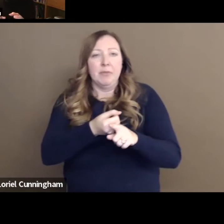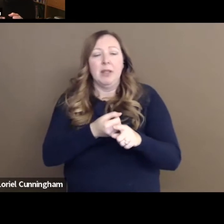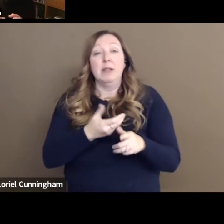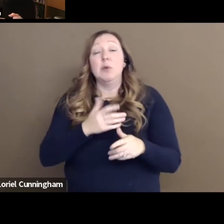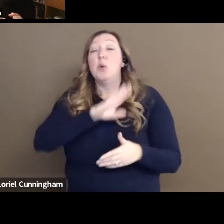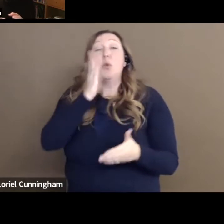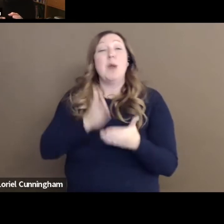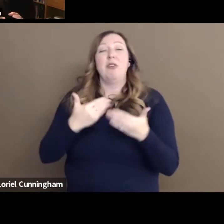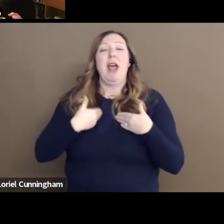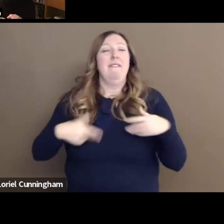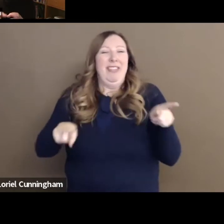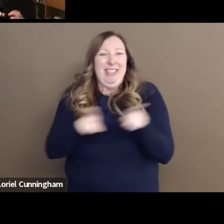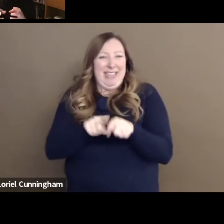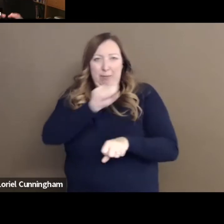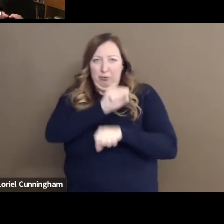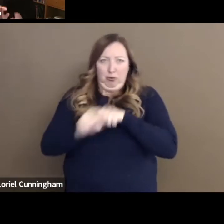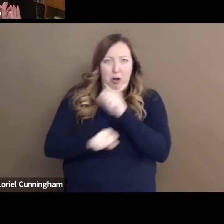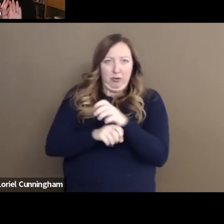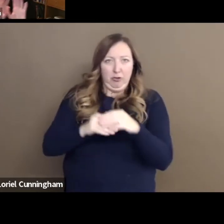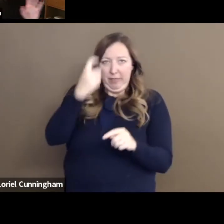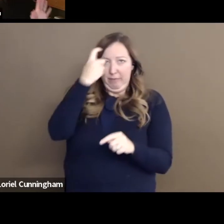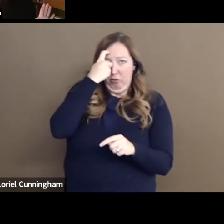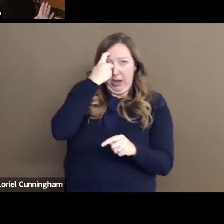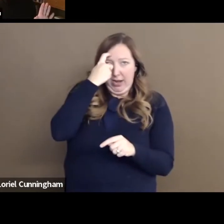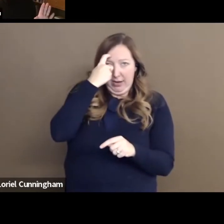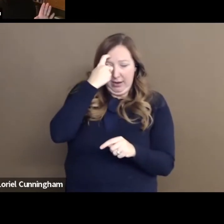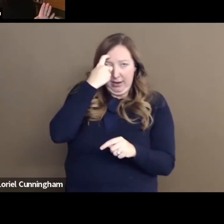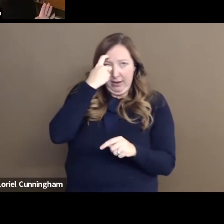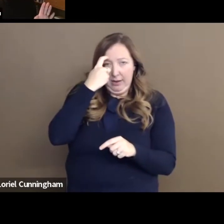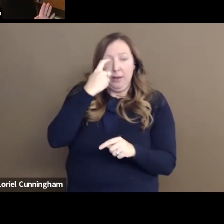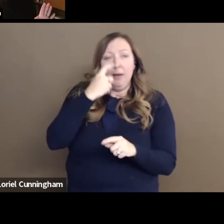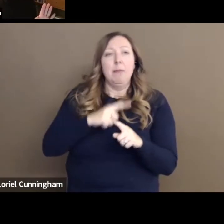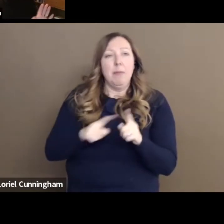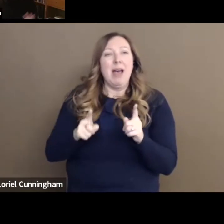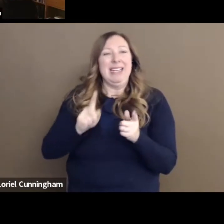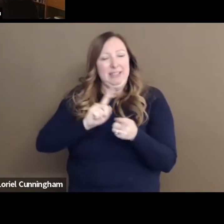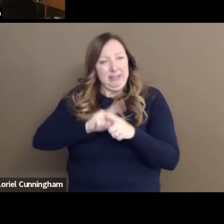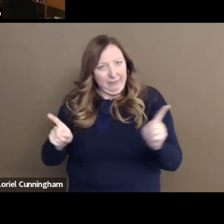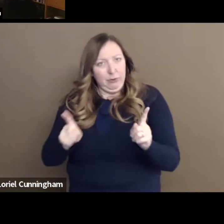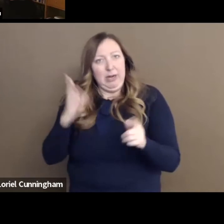cognition but rather it will be something that is just not seen in any